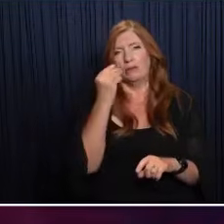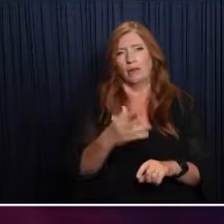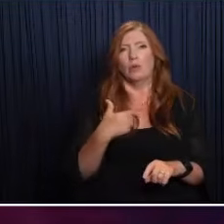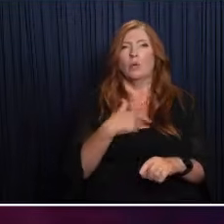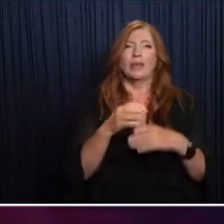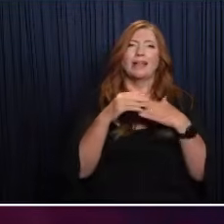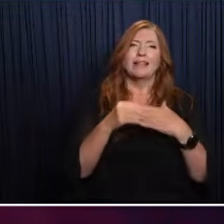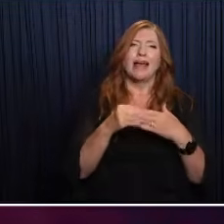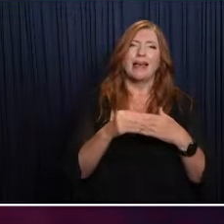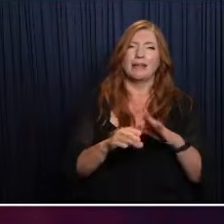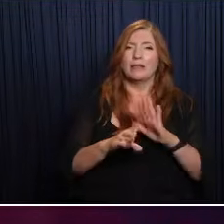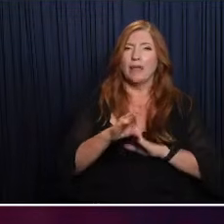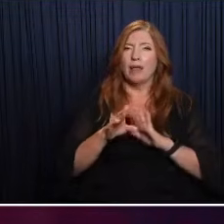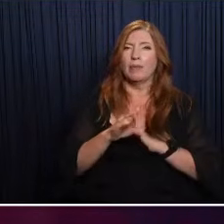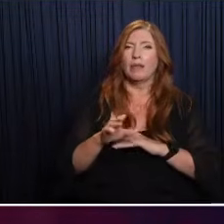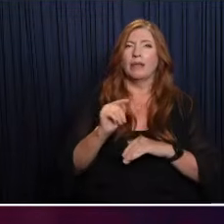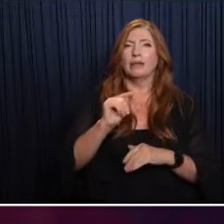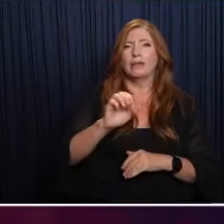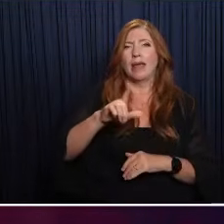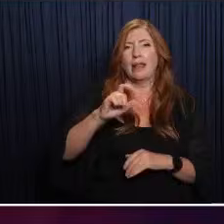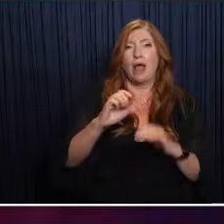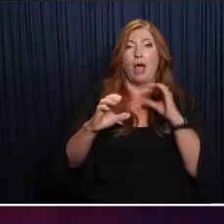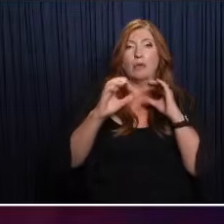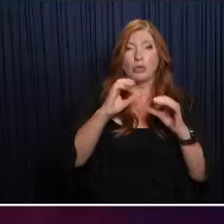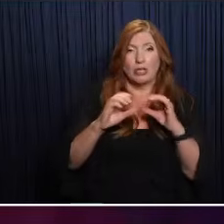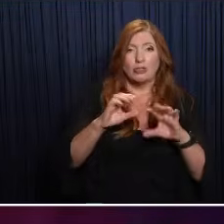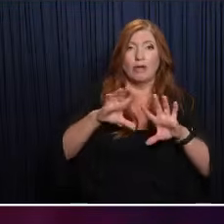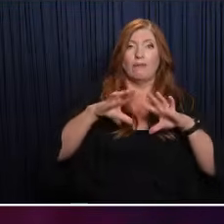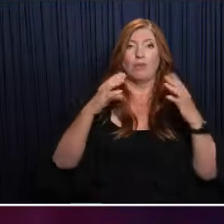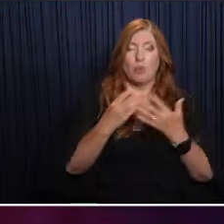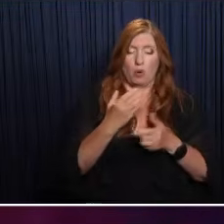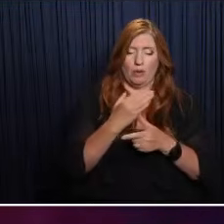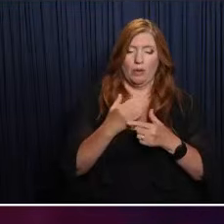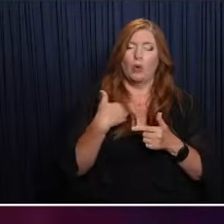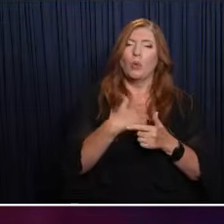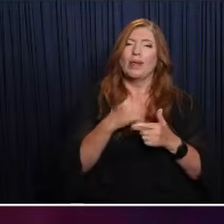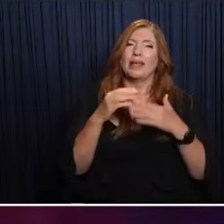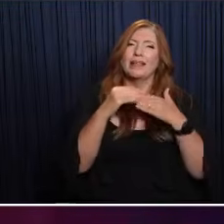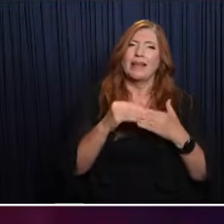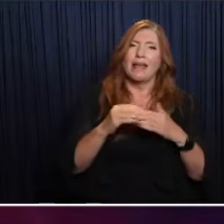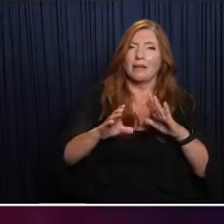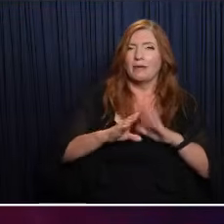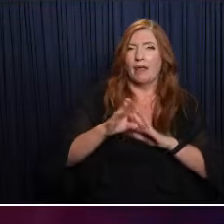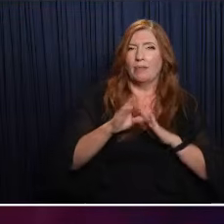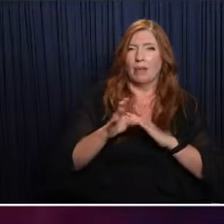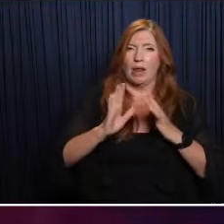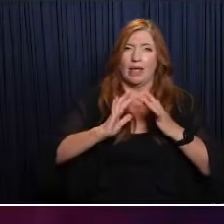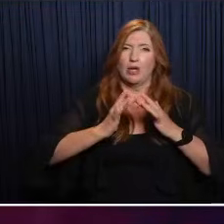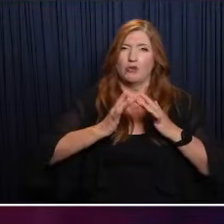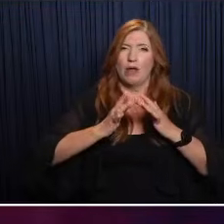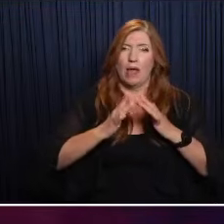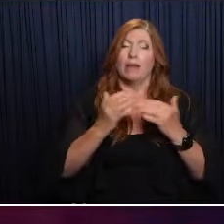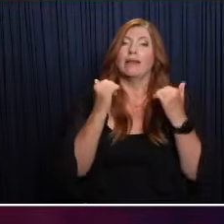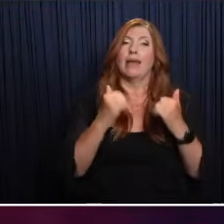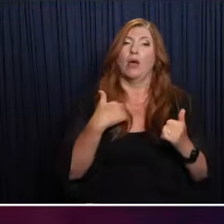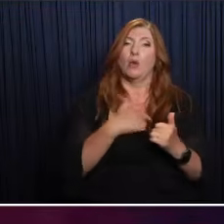YOU SAW ME SMILING GIVEN MY BACKGROUND IN LOVE OF THIS TOPIC. WE HAVE LED THE